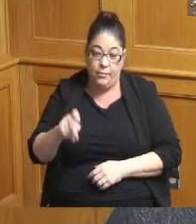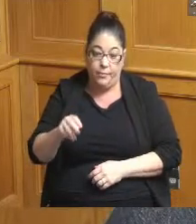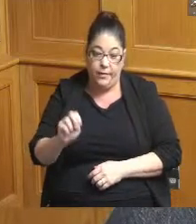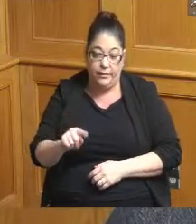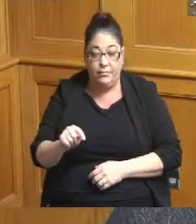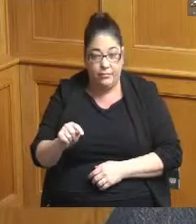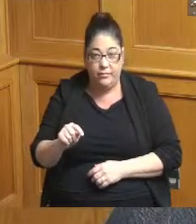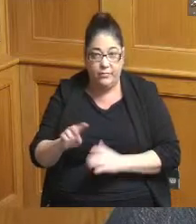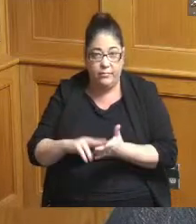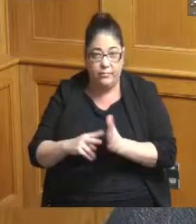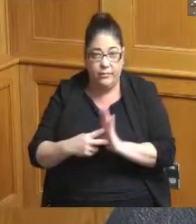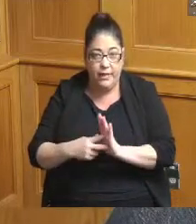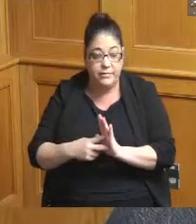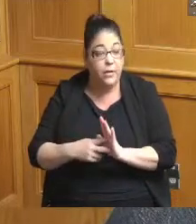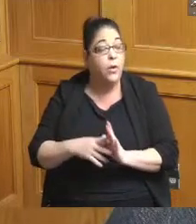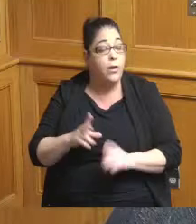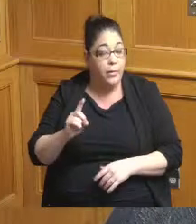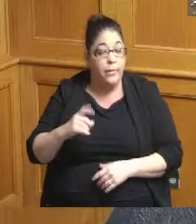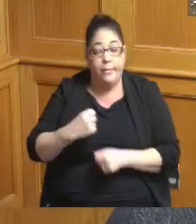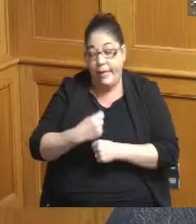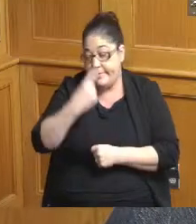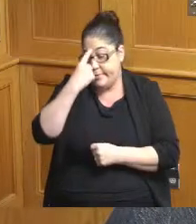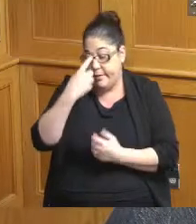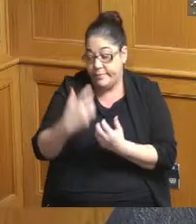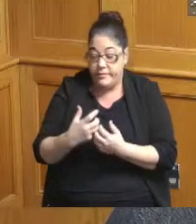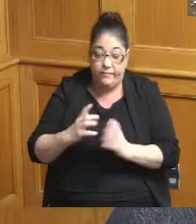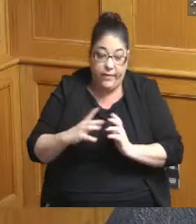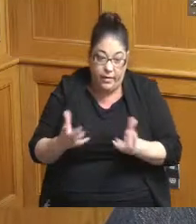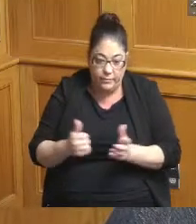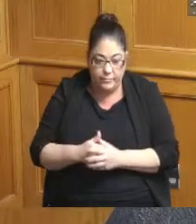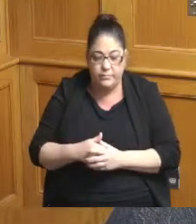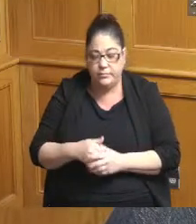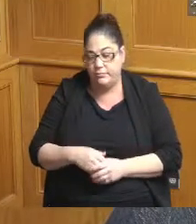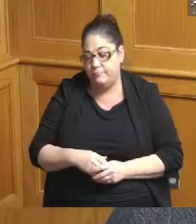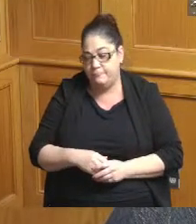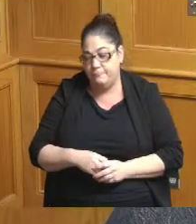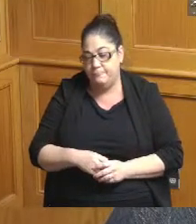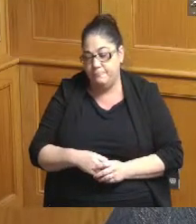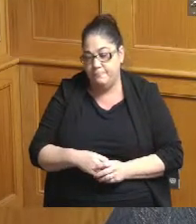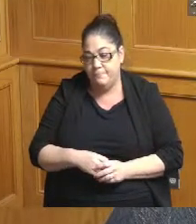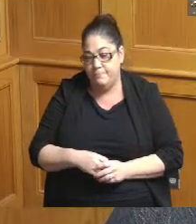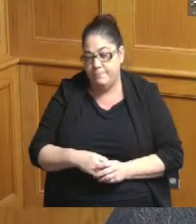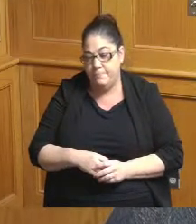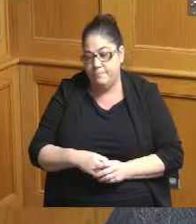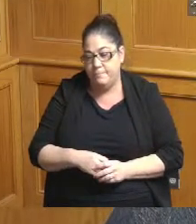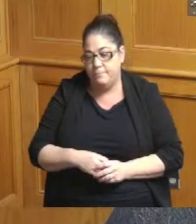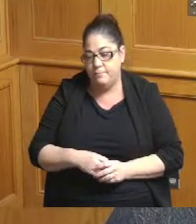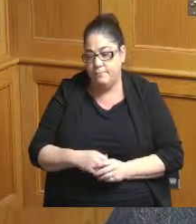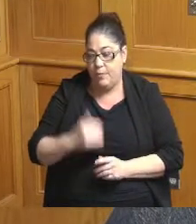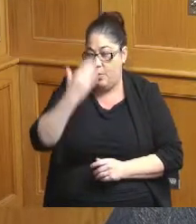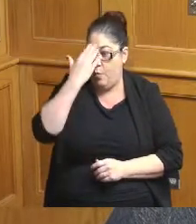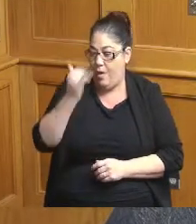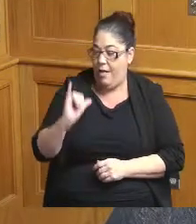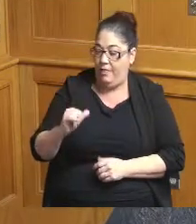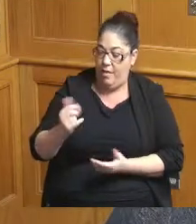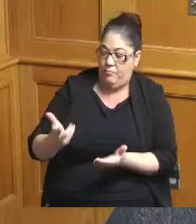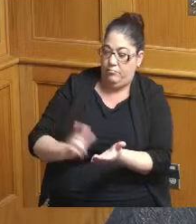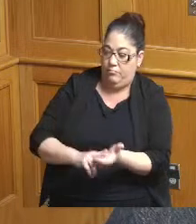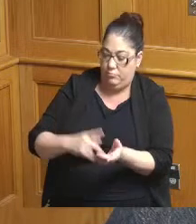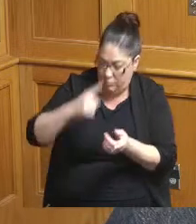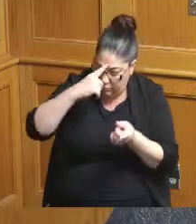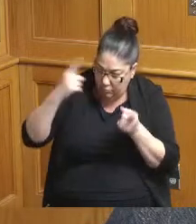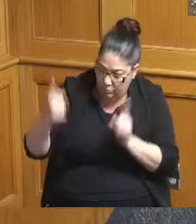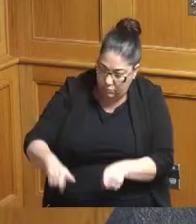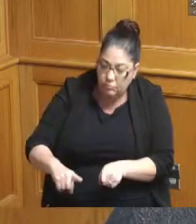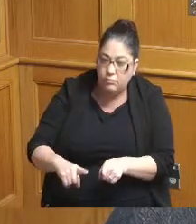if that makes sense yeah it makes sense to me what I'm saying is that why that agreement was signed I